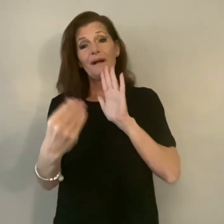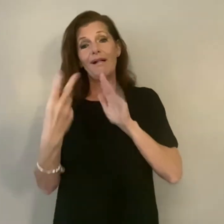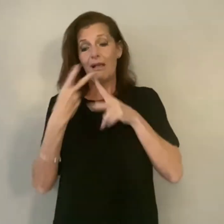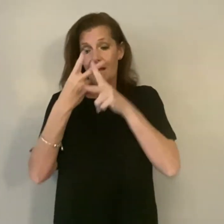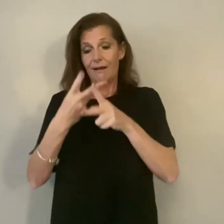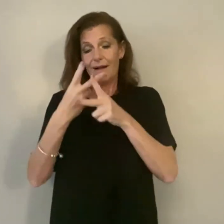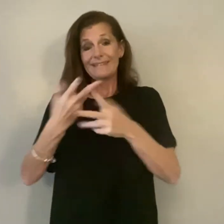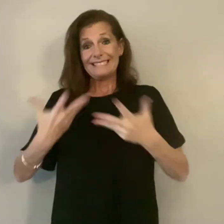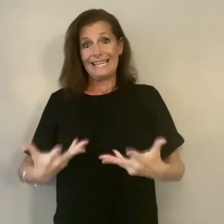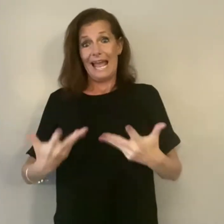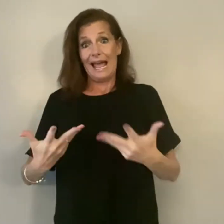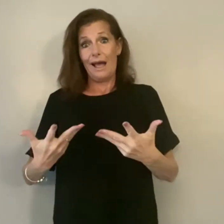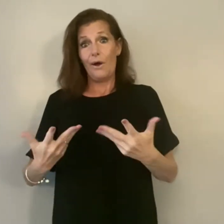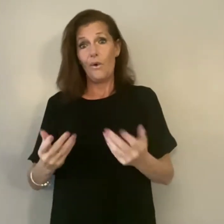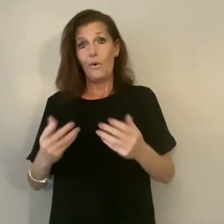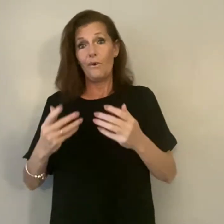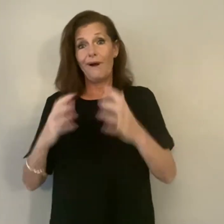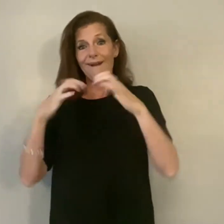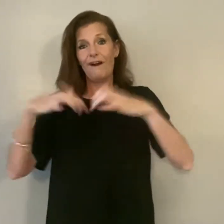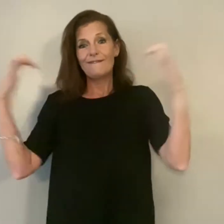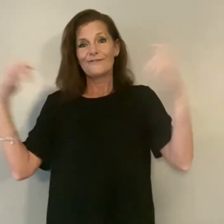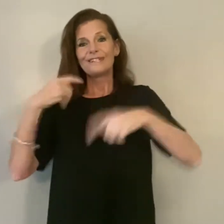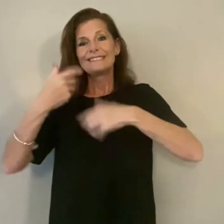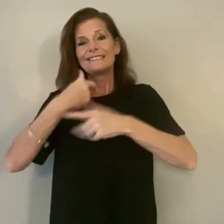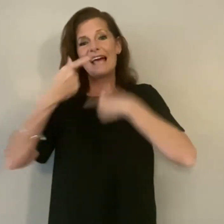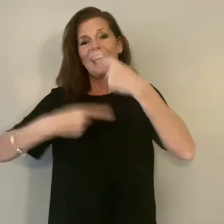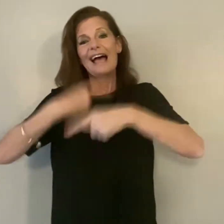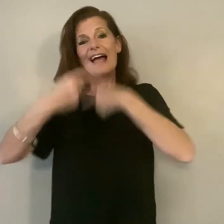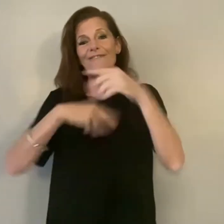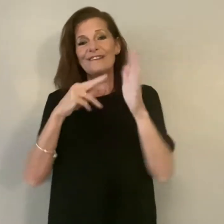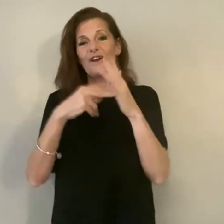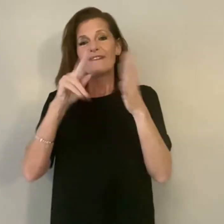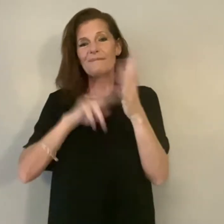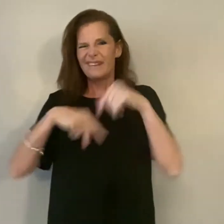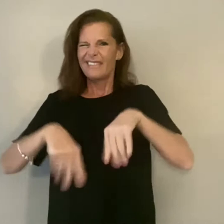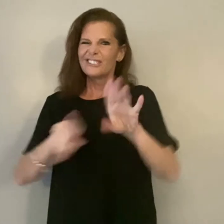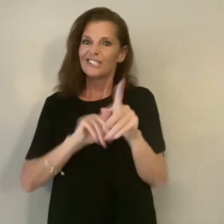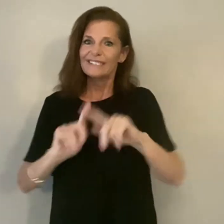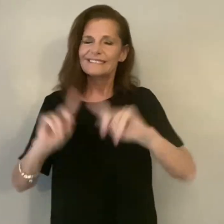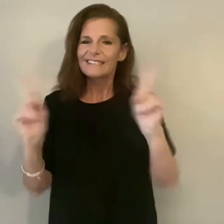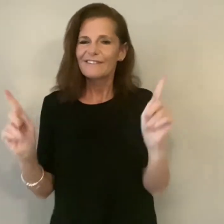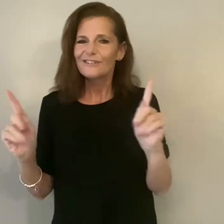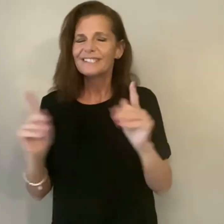our governance and our conference. So that's on at the moment, every November. This year well, basically, we're doing it a bit differently.